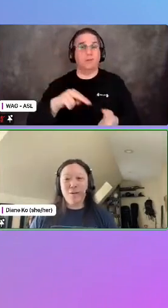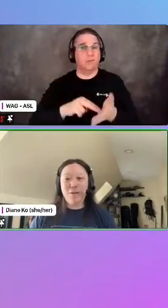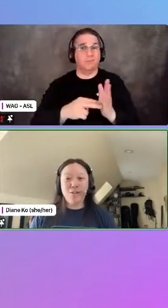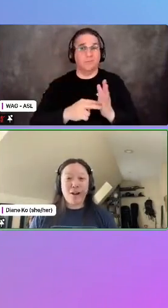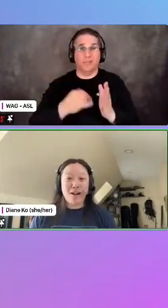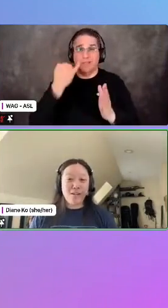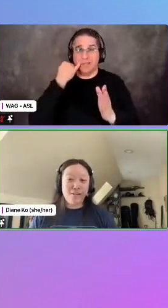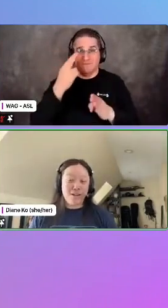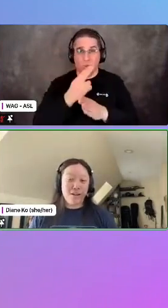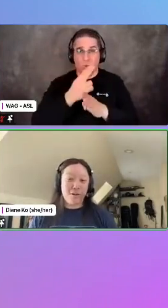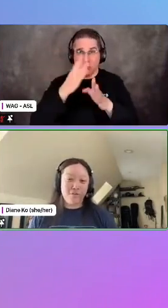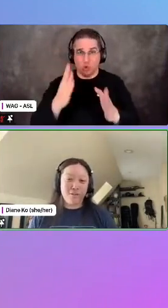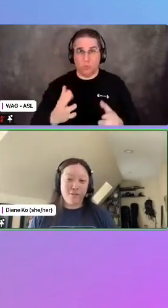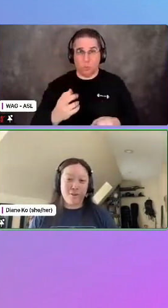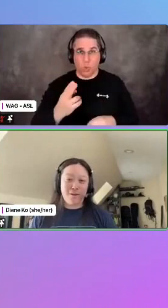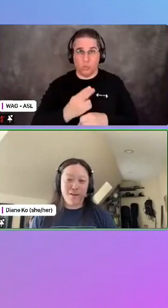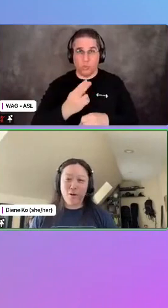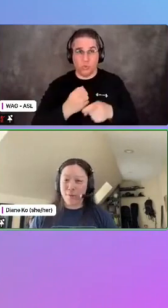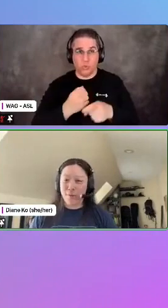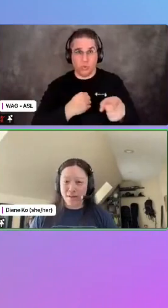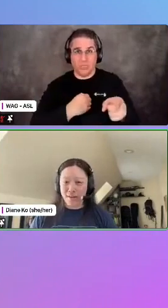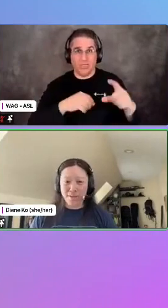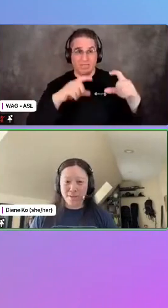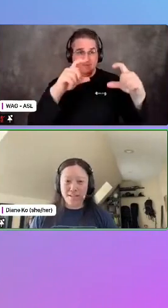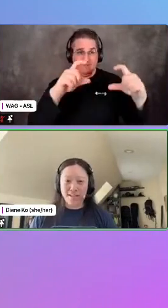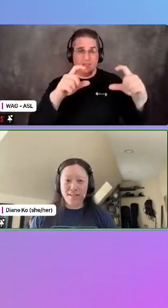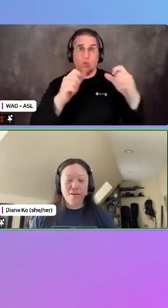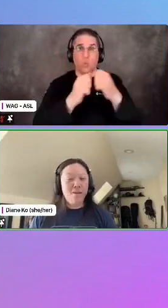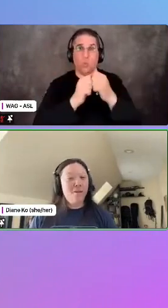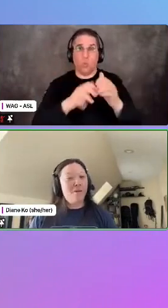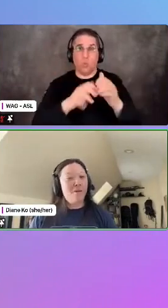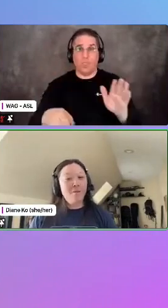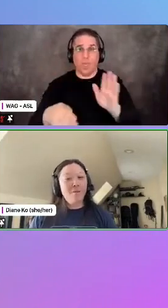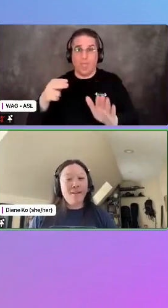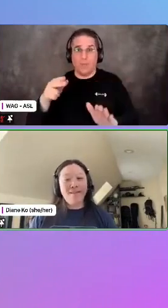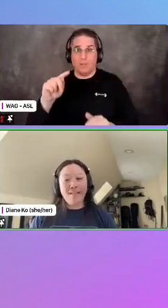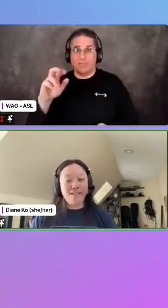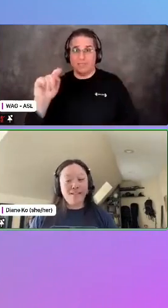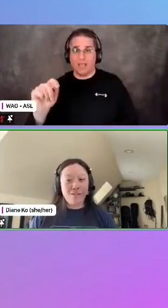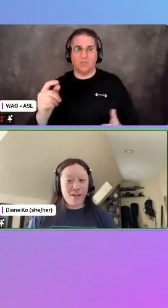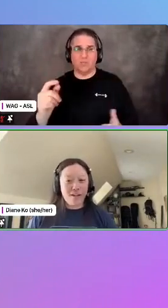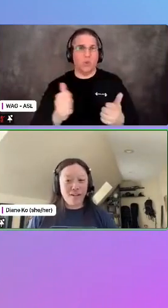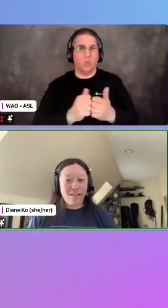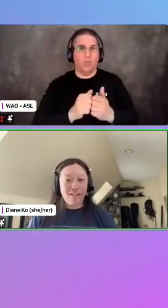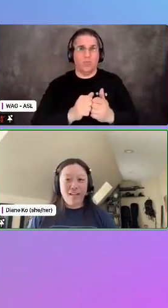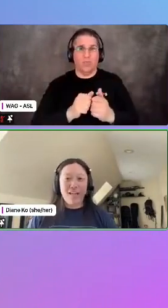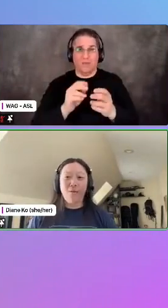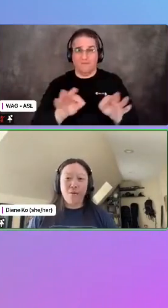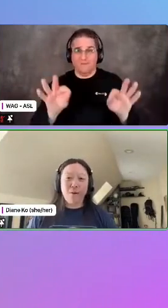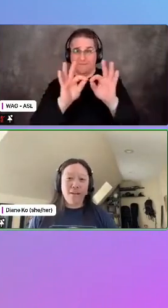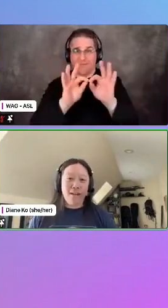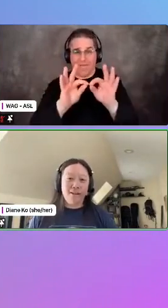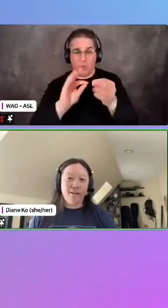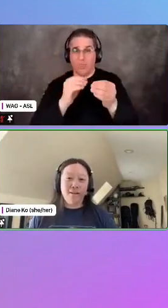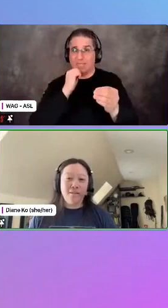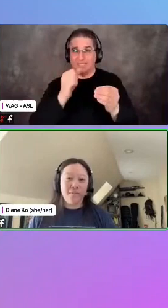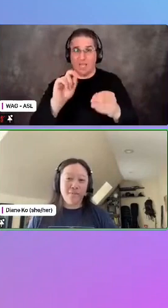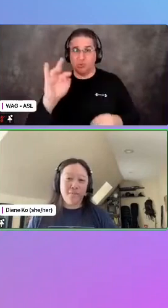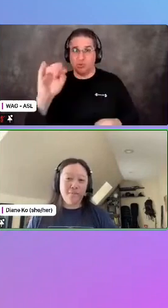advantage of those semantics to better support accessibility additionally, if there's an issue with the